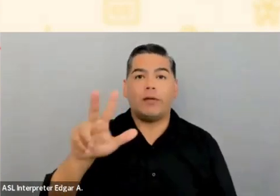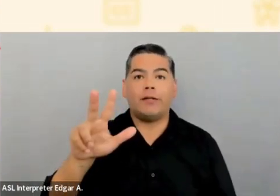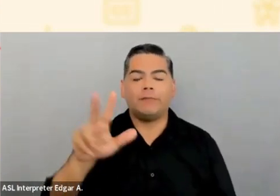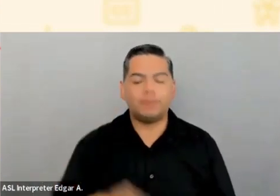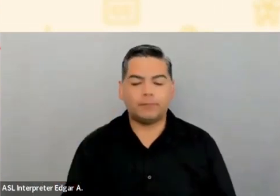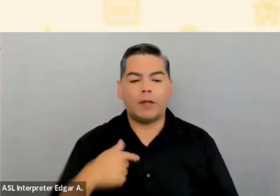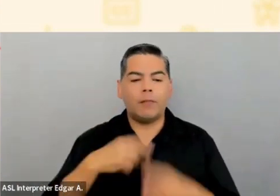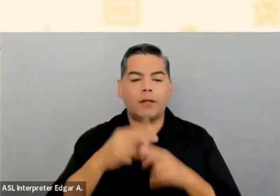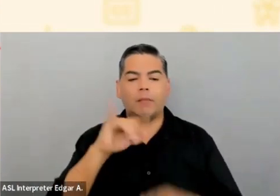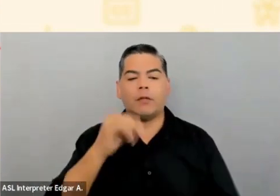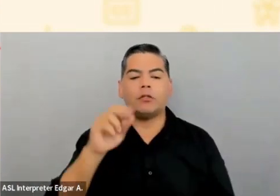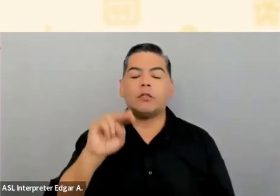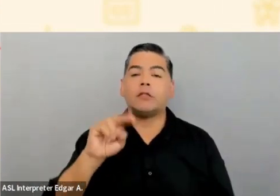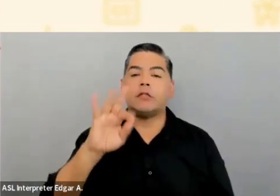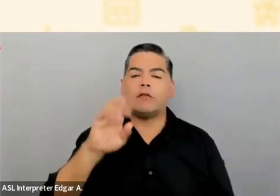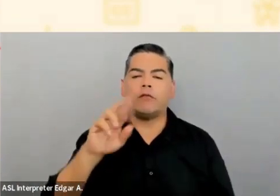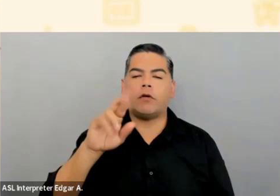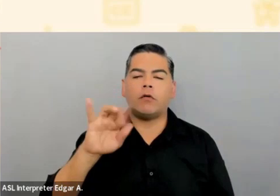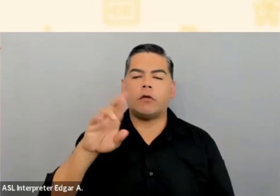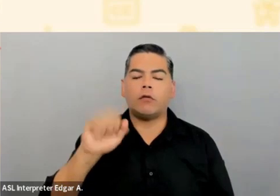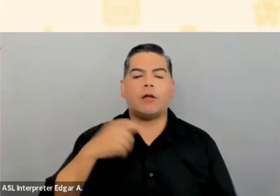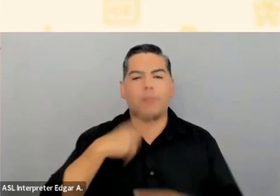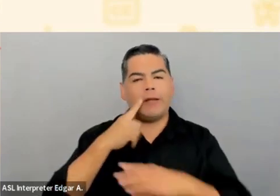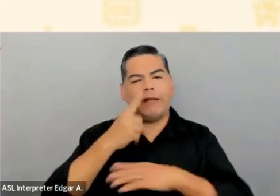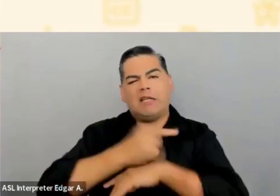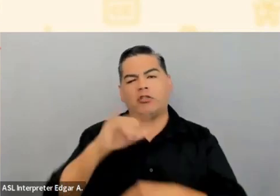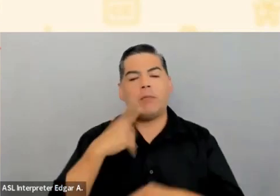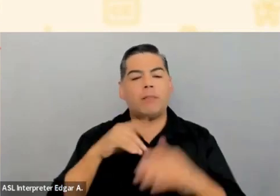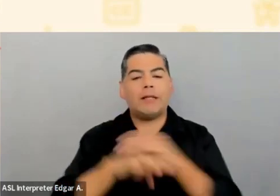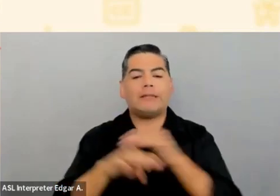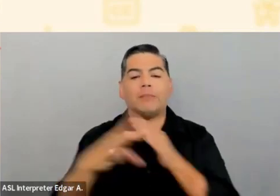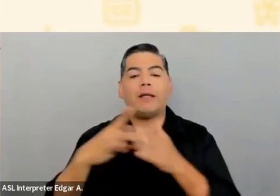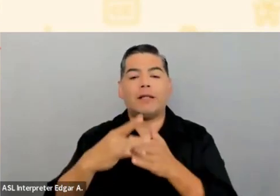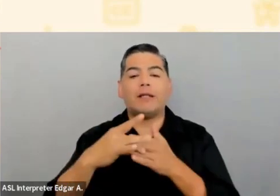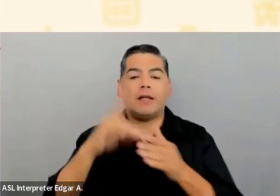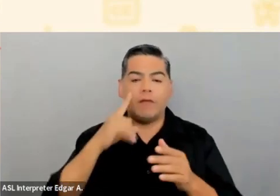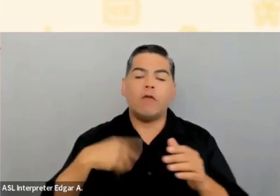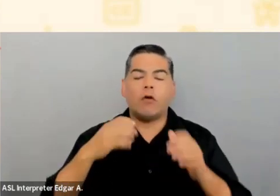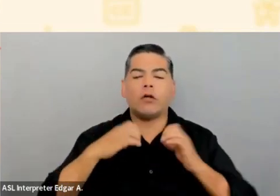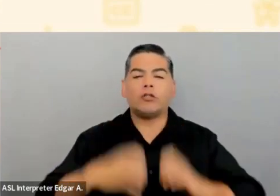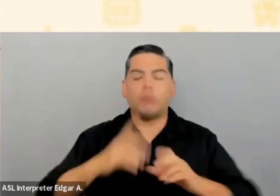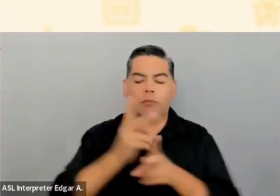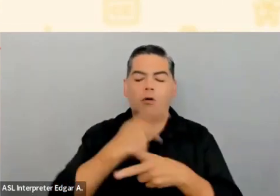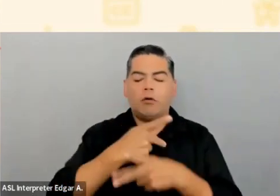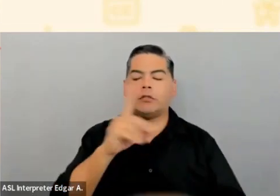My name is Jason Ferrera and in my day job, I am the Accessibility Lead for consumer products at Dow Jones.